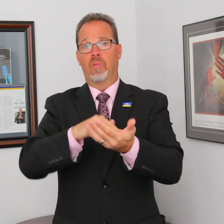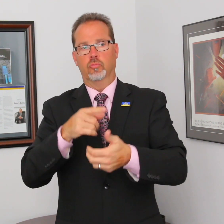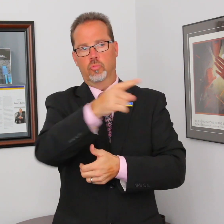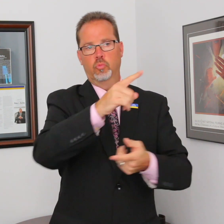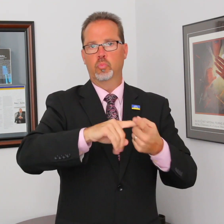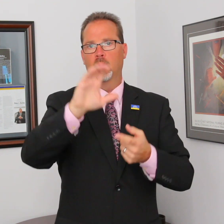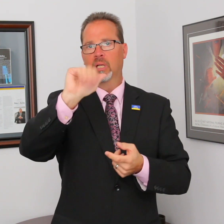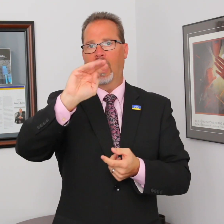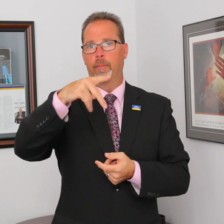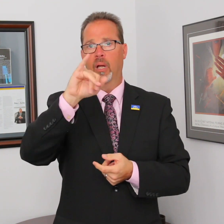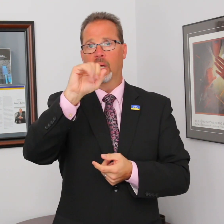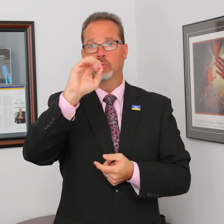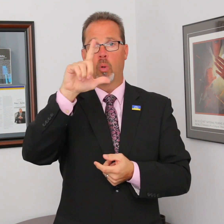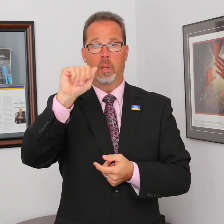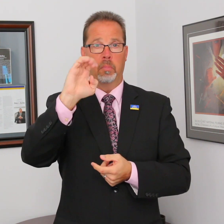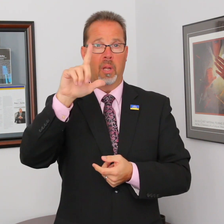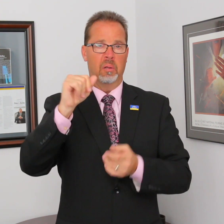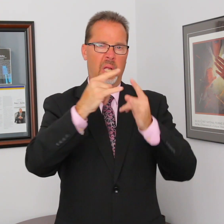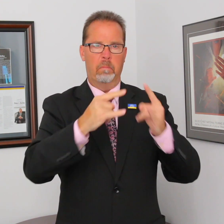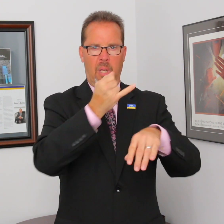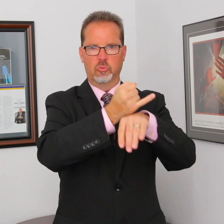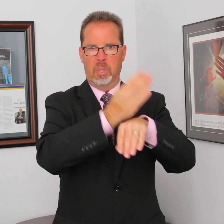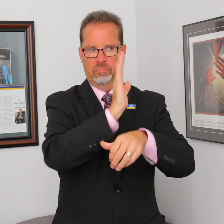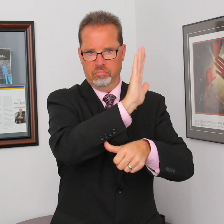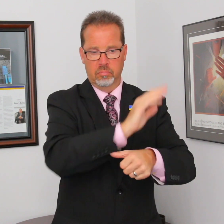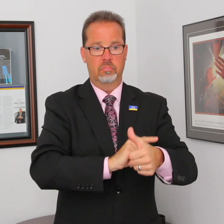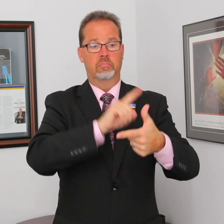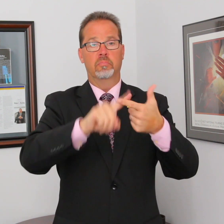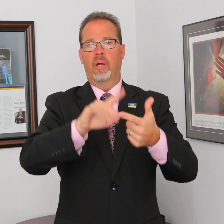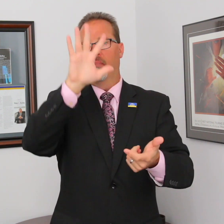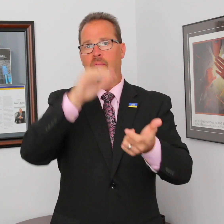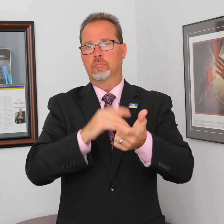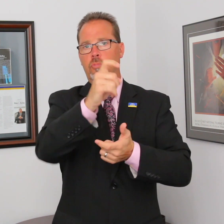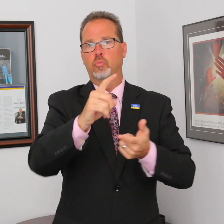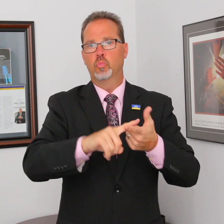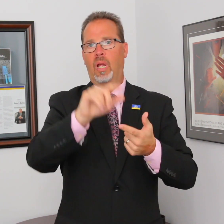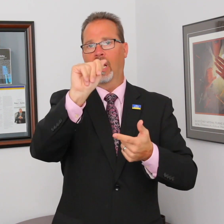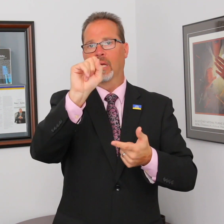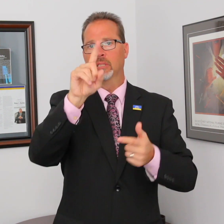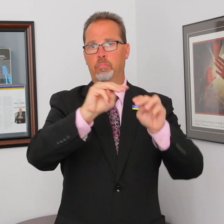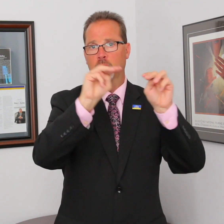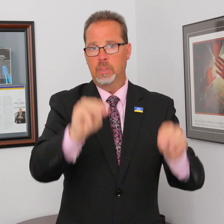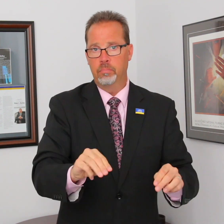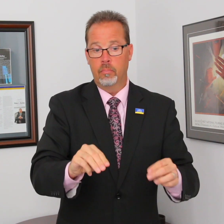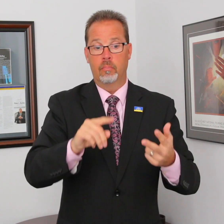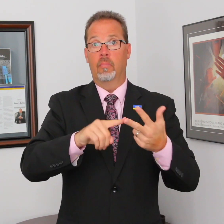different programs at the school. They gave $5,000 towards Camp Isola Bella, $5,000 to the school's Museum